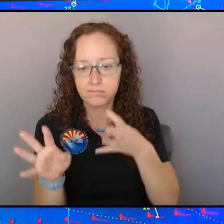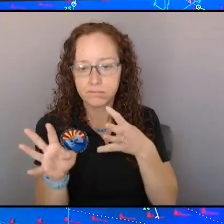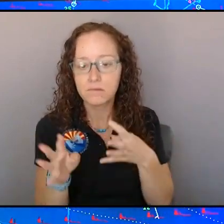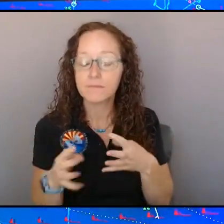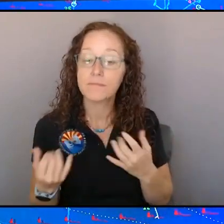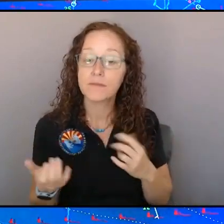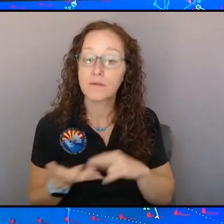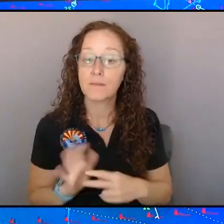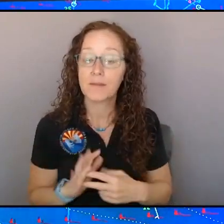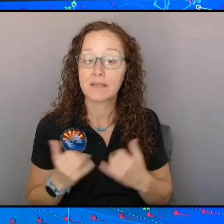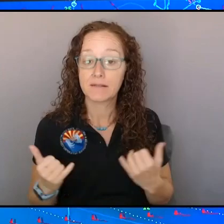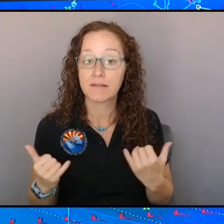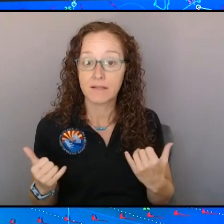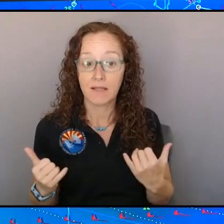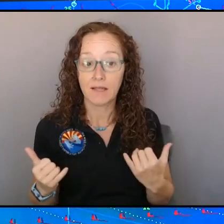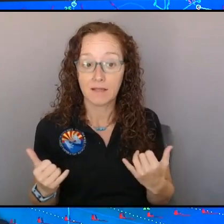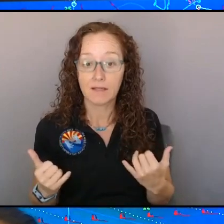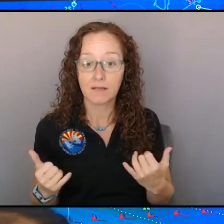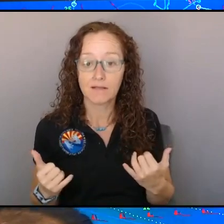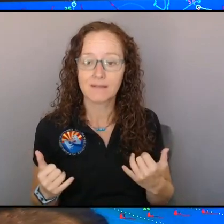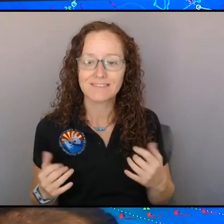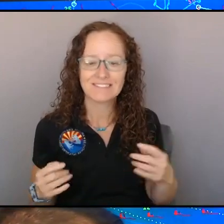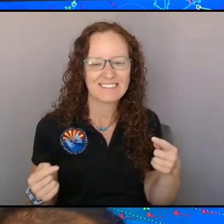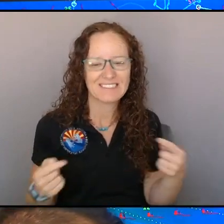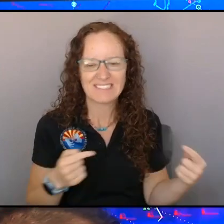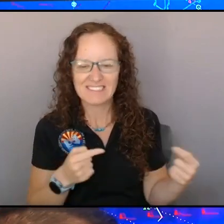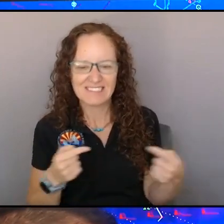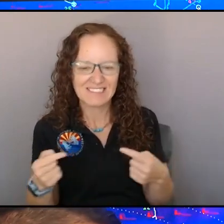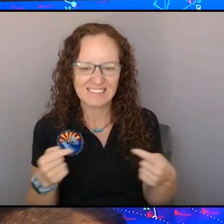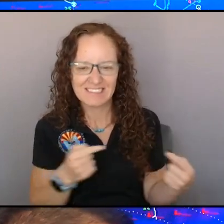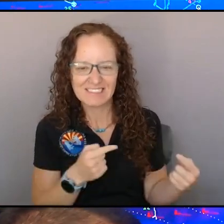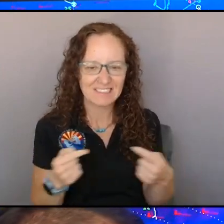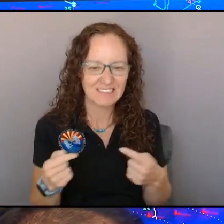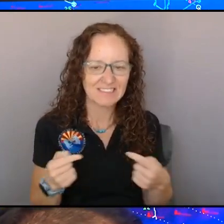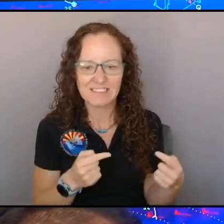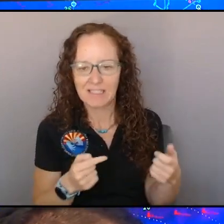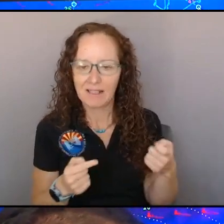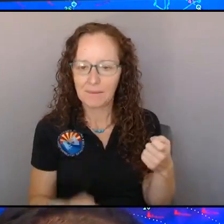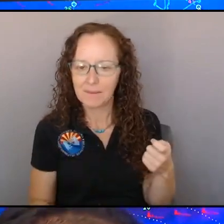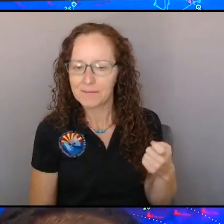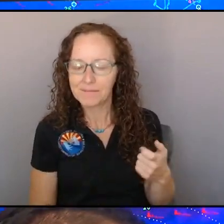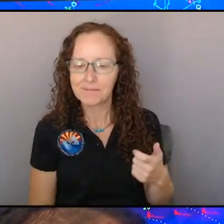be a little bit of a tug of war. Aloft you see this here which